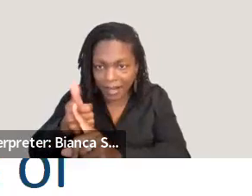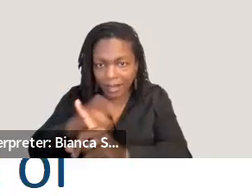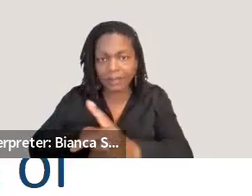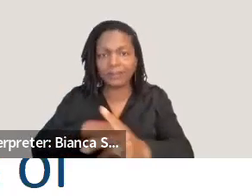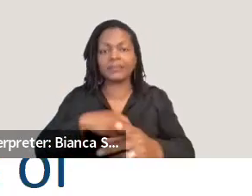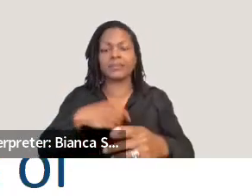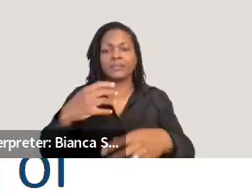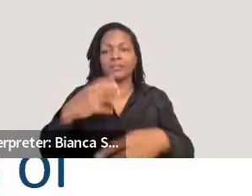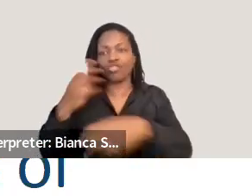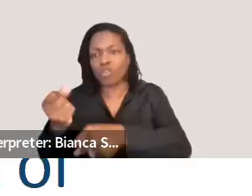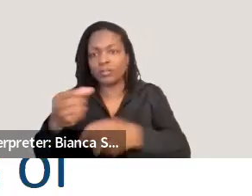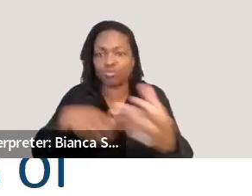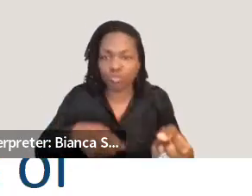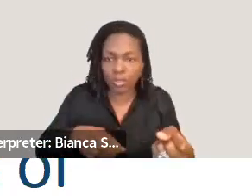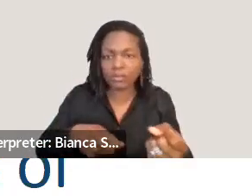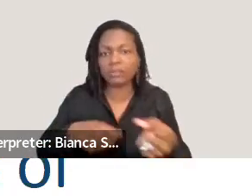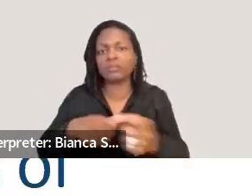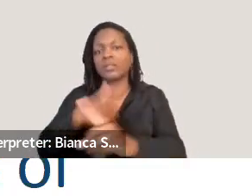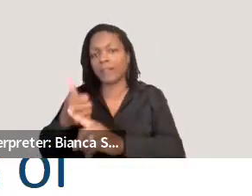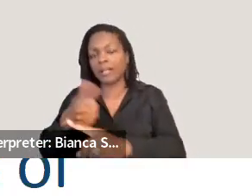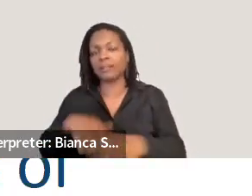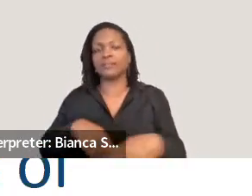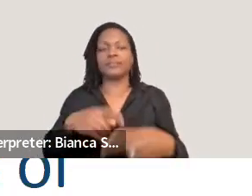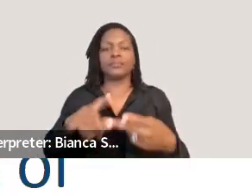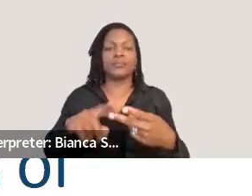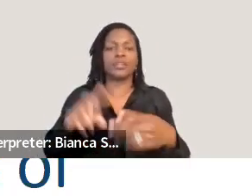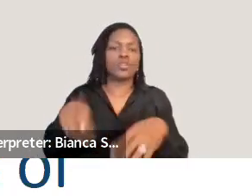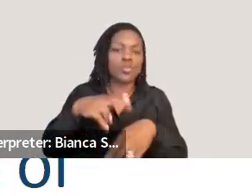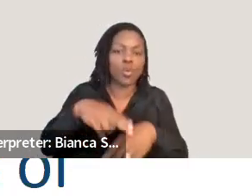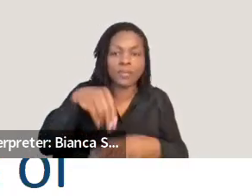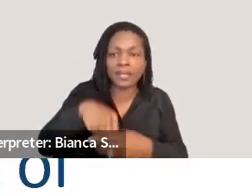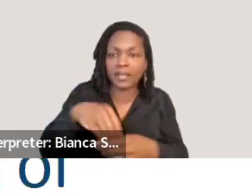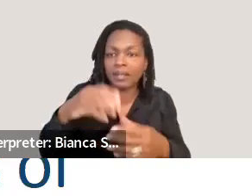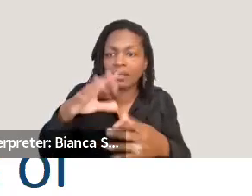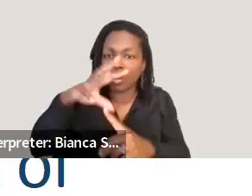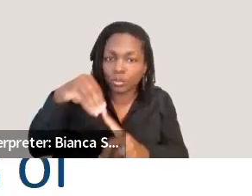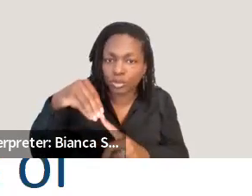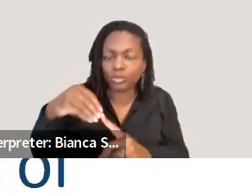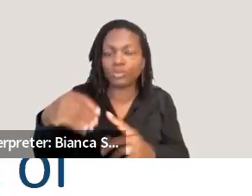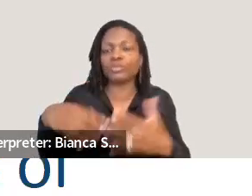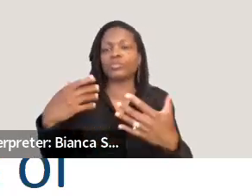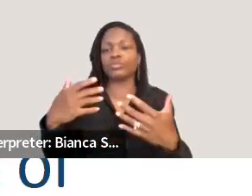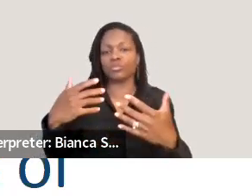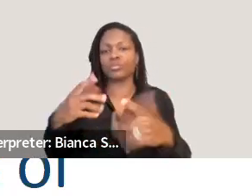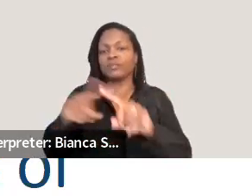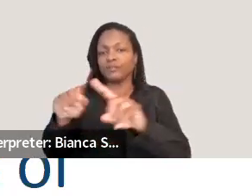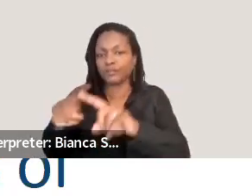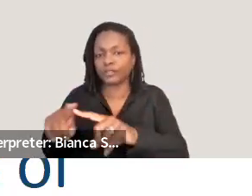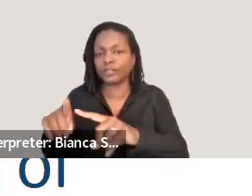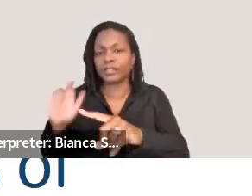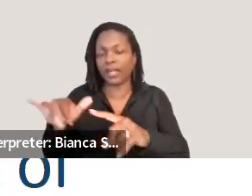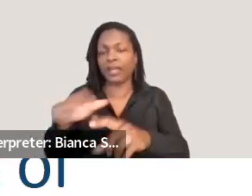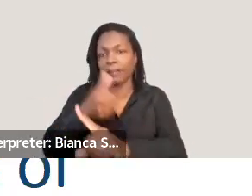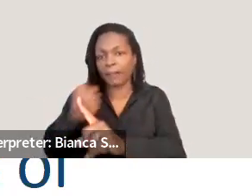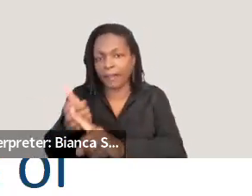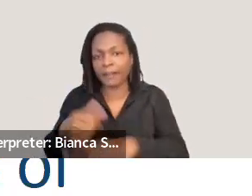Norms and culture, maybe another example. We're talking about places. We're looking at parks and open spaces, for example, housing within the community.